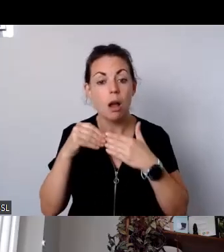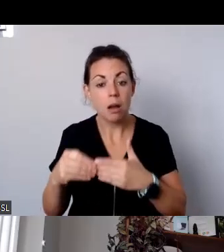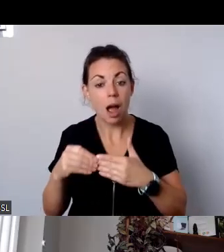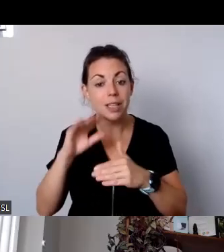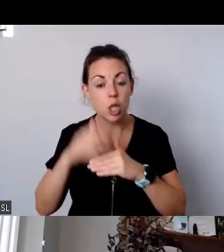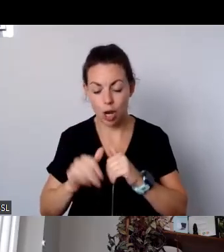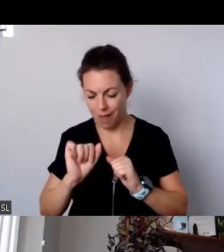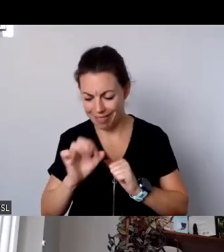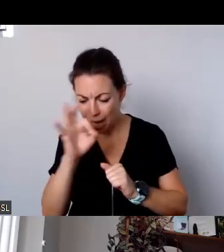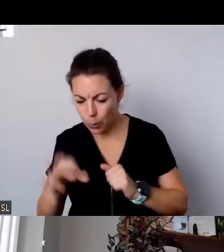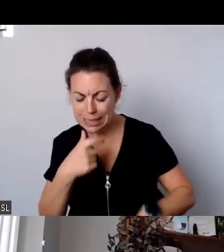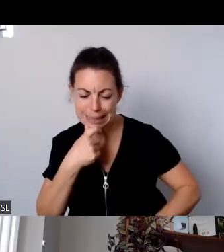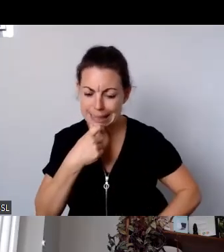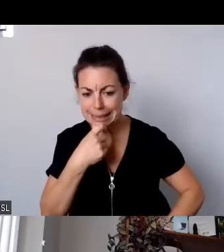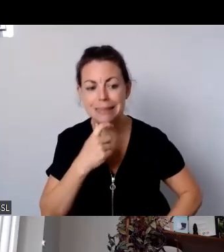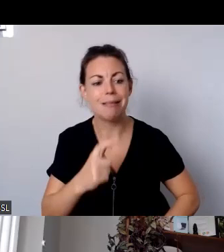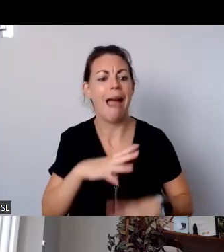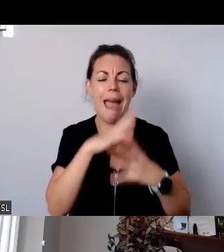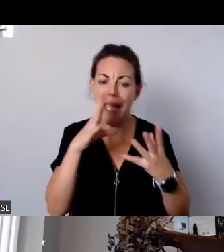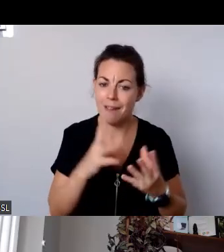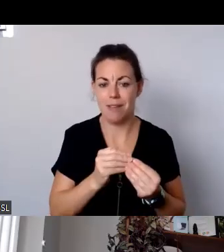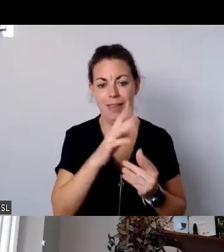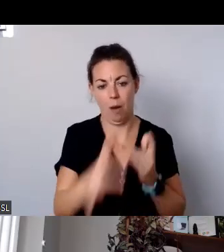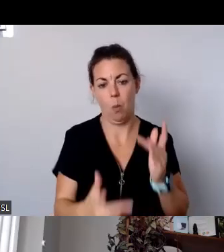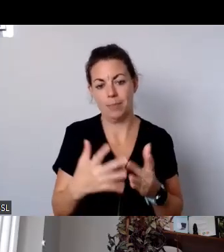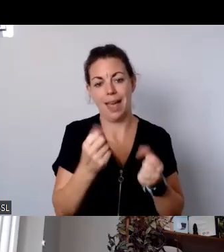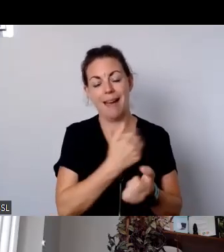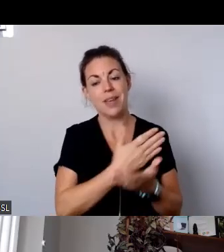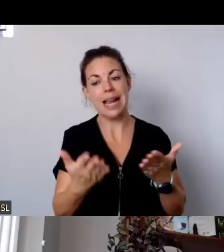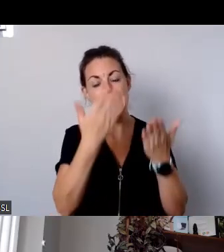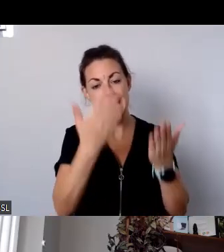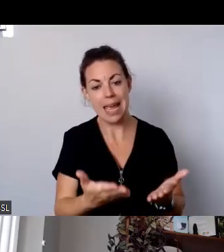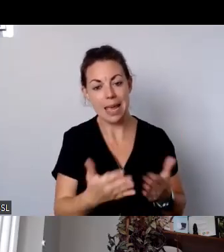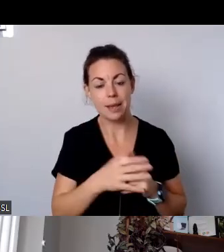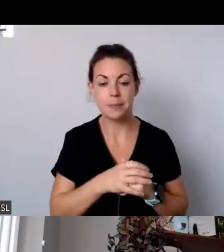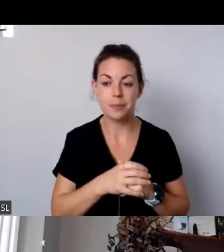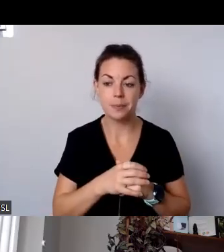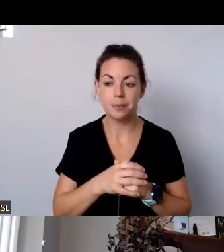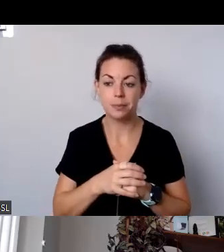on category pages on our website. Rose will also provide a few top tips